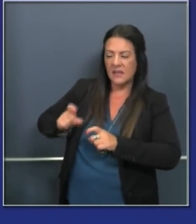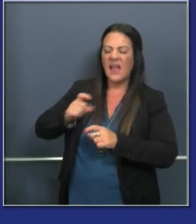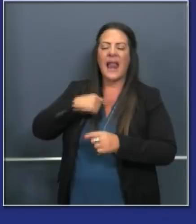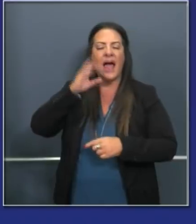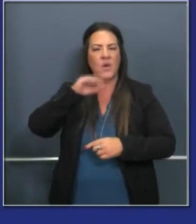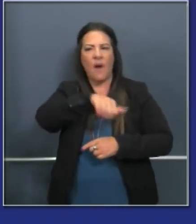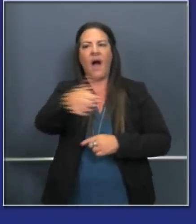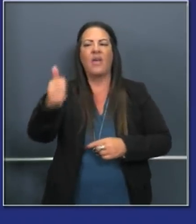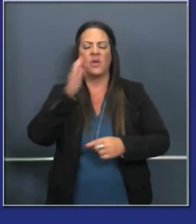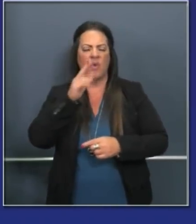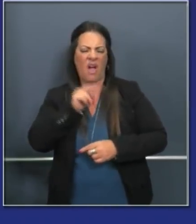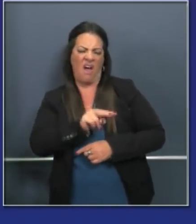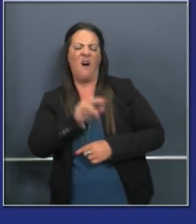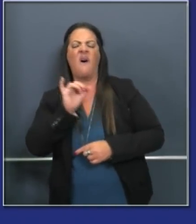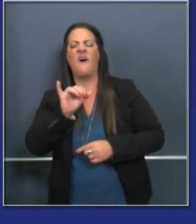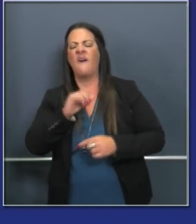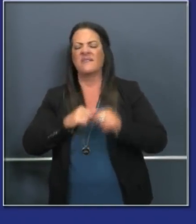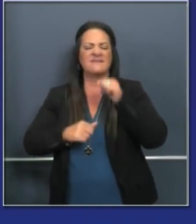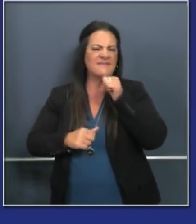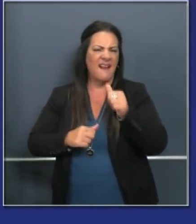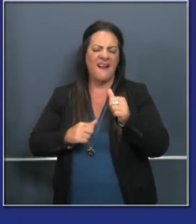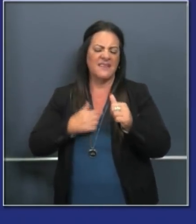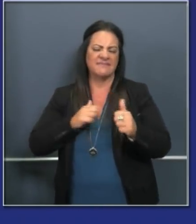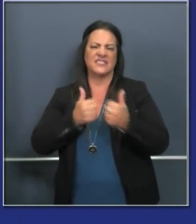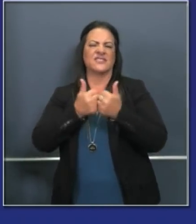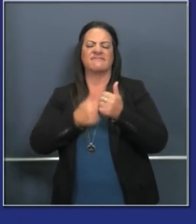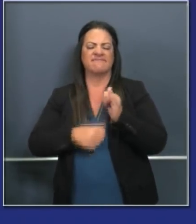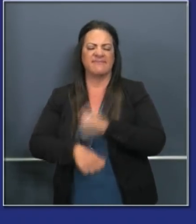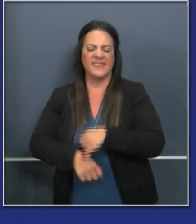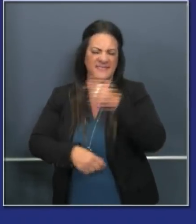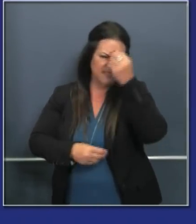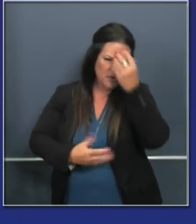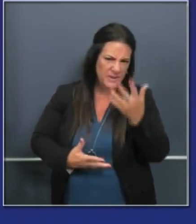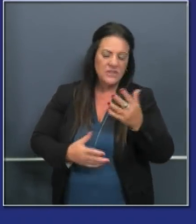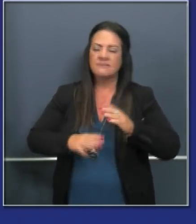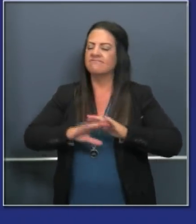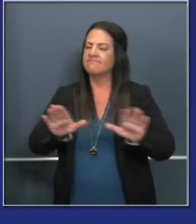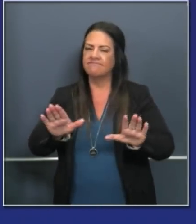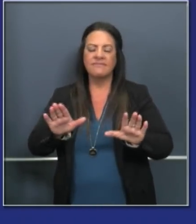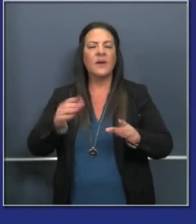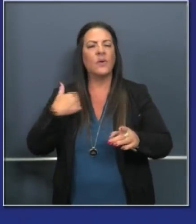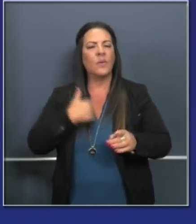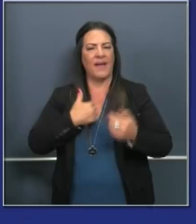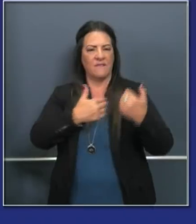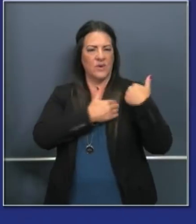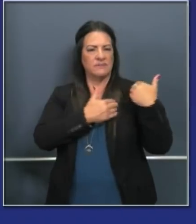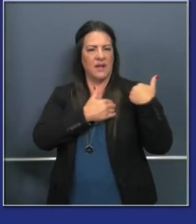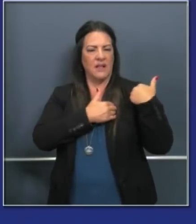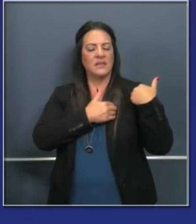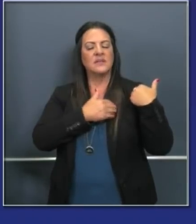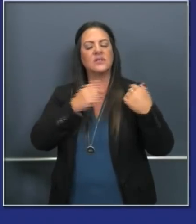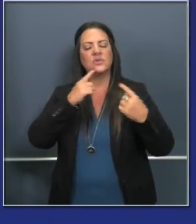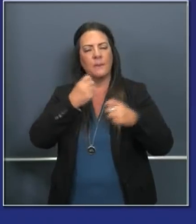THIS IS NOT ALWAYS DONE IS IT WILL BE TESTED. AND IT WILL BE CHALLENGED IN I THINK YOU